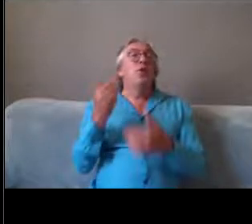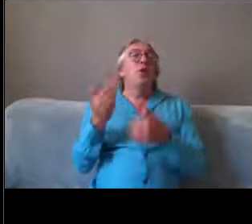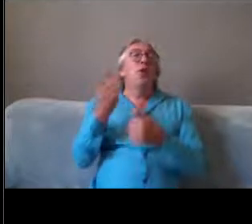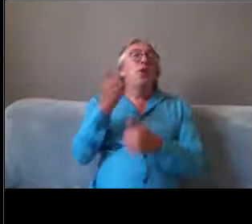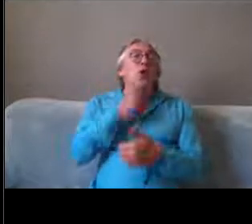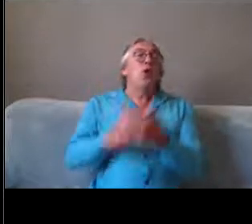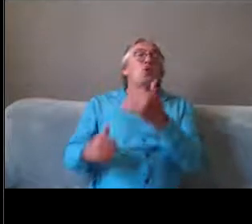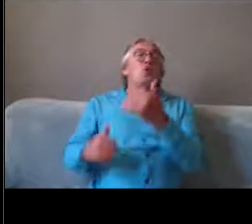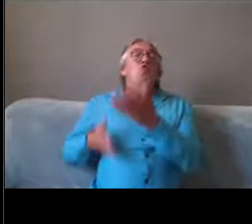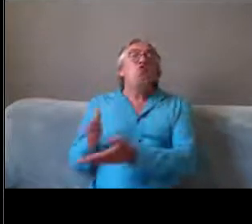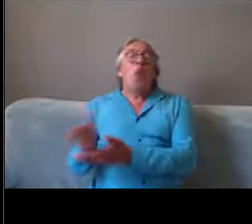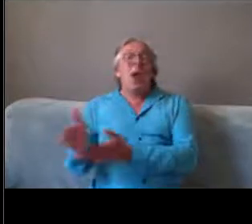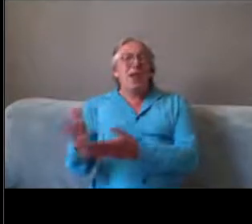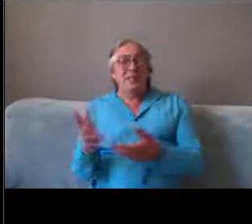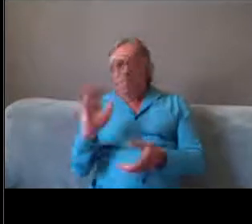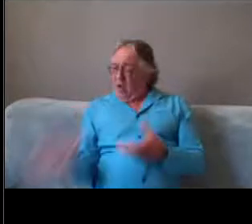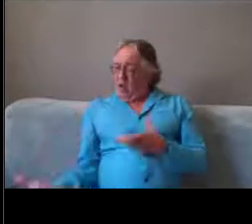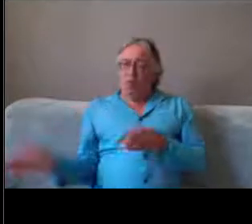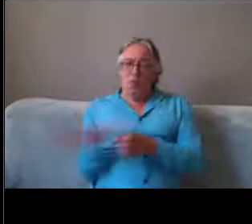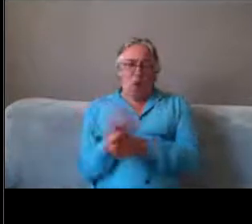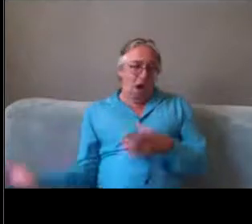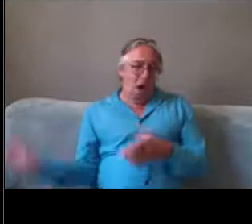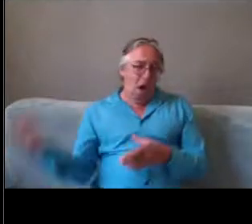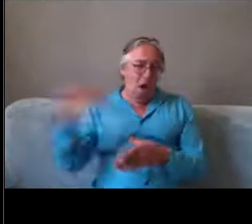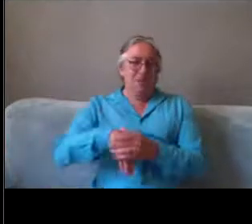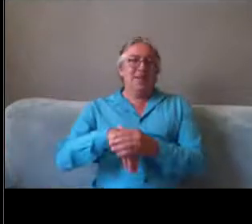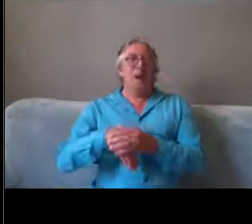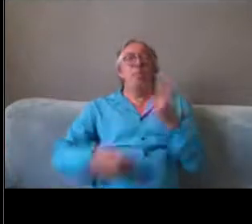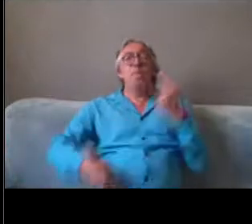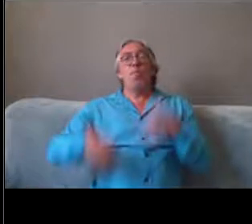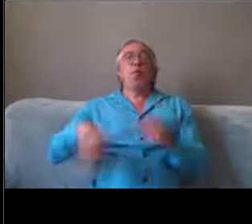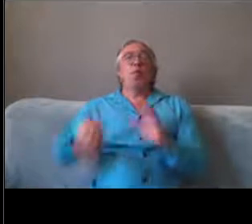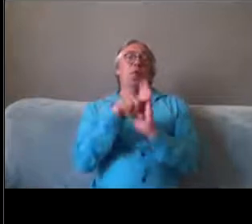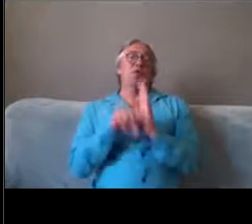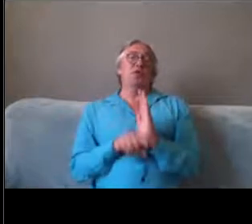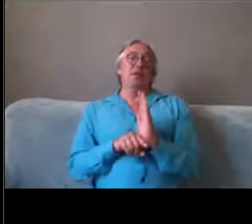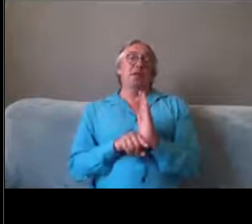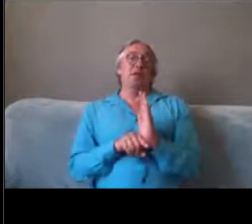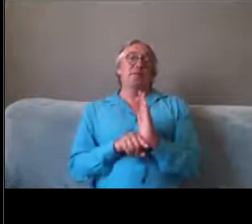that few opportunities don't come in silo's.